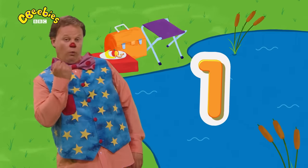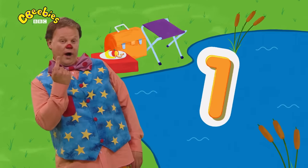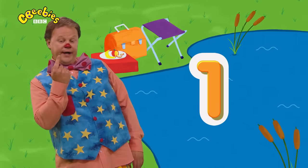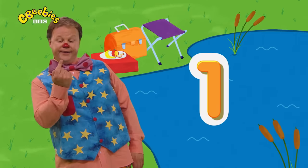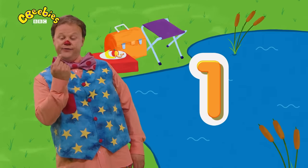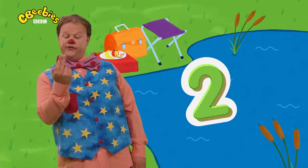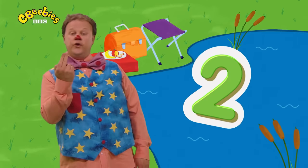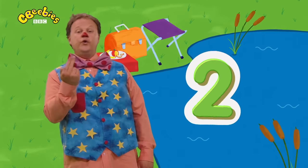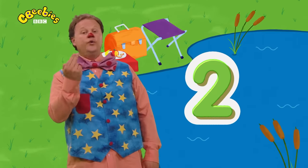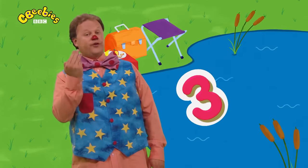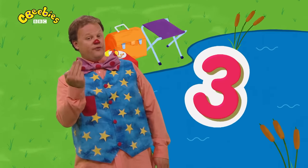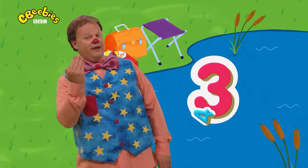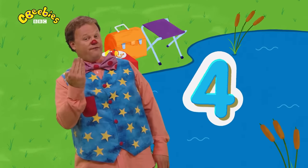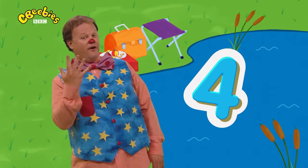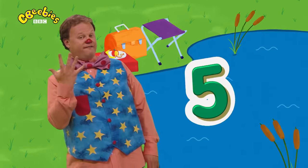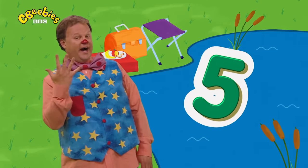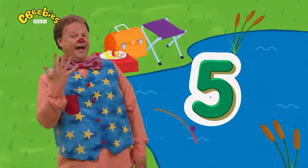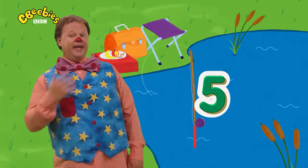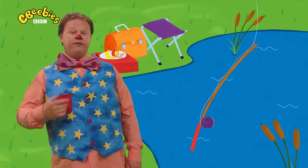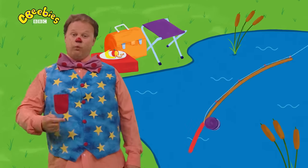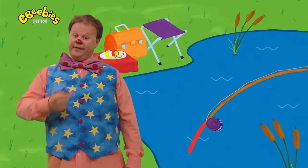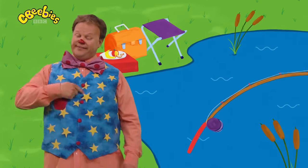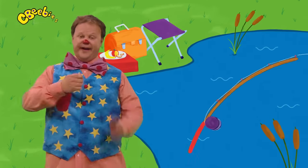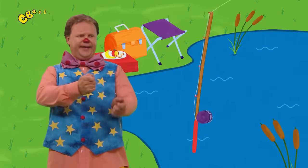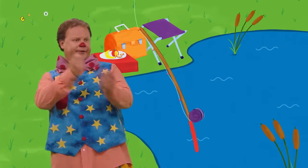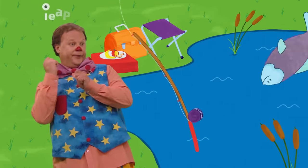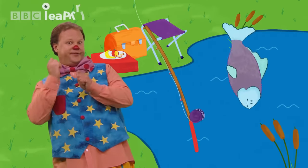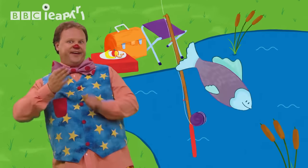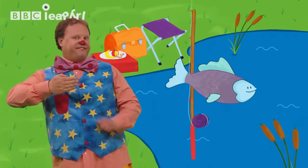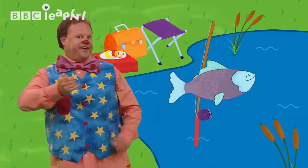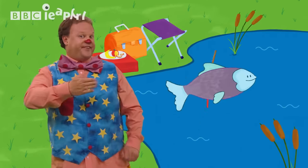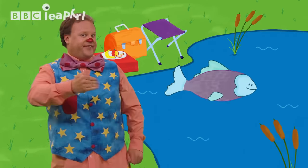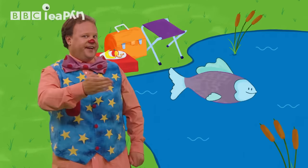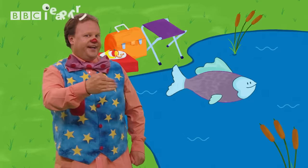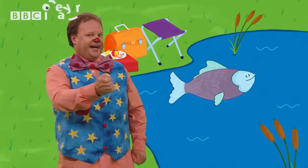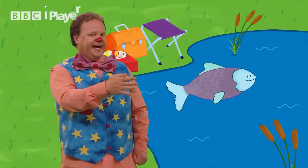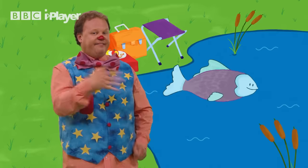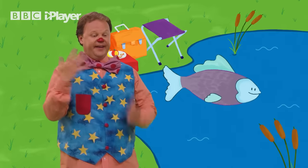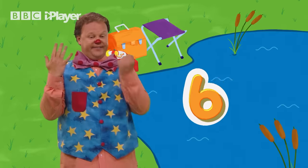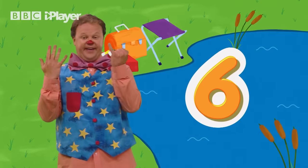one two three four five once i caught a fish alive six